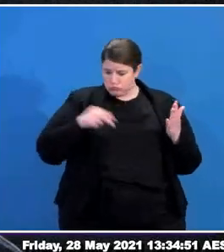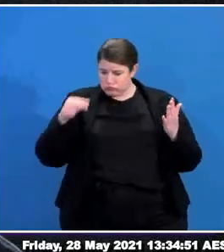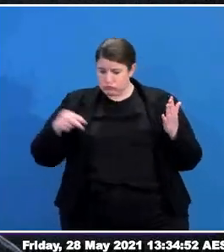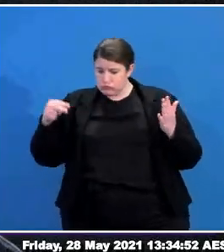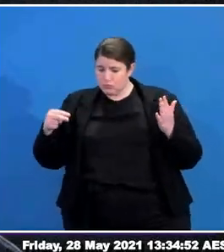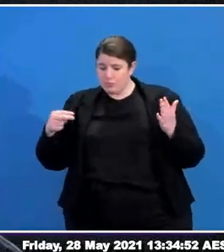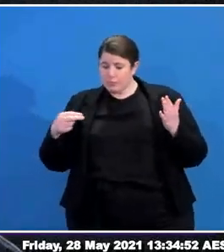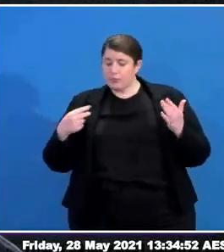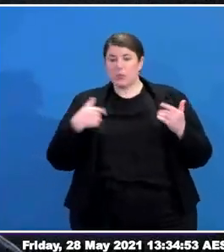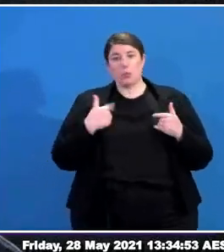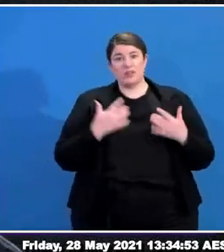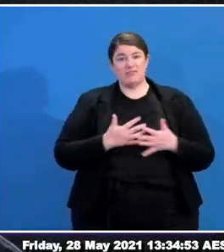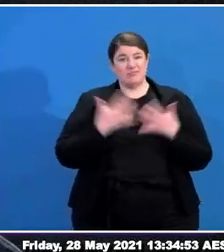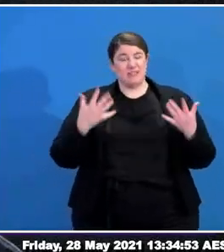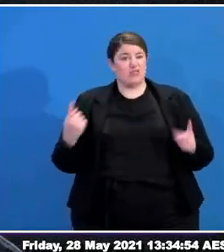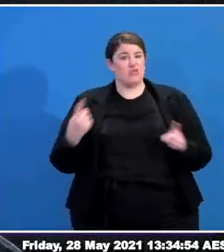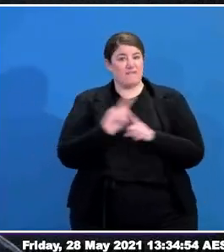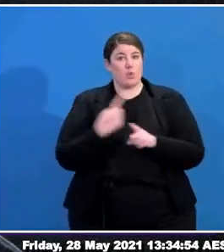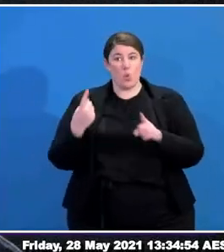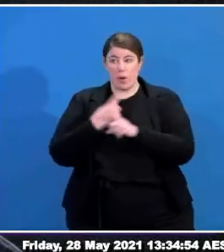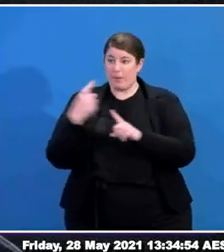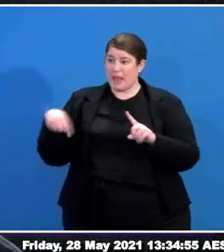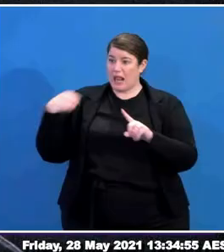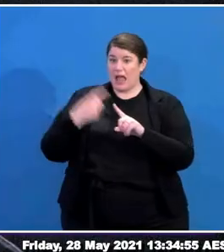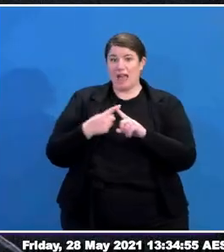We did some pretty significant reforms over the last 12 to 18 months